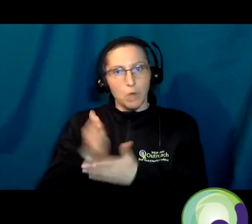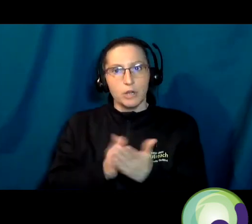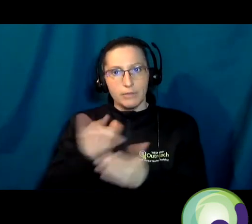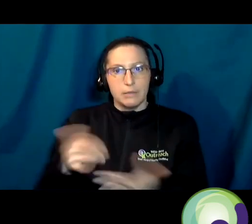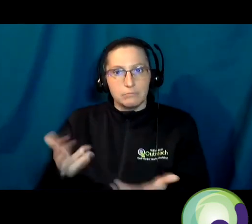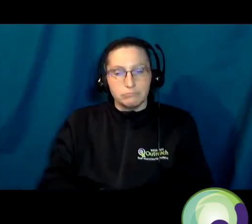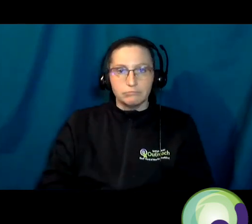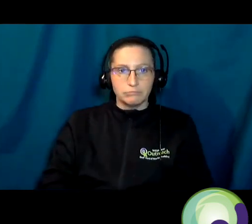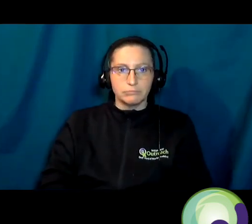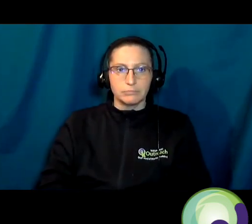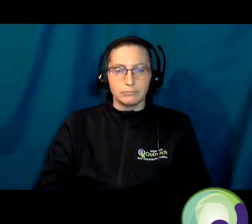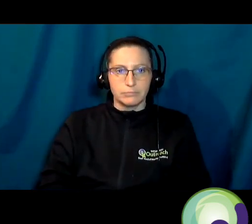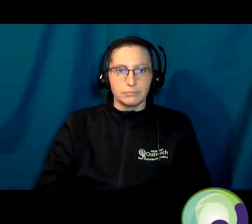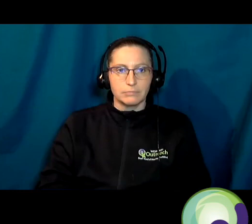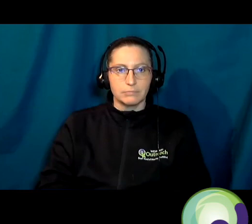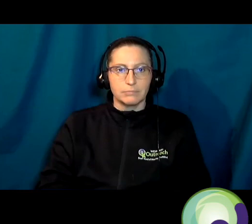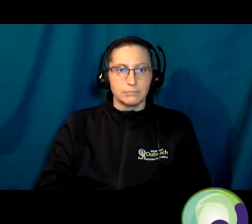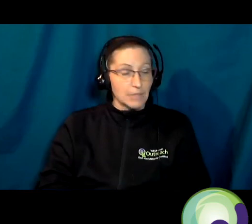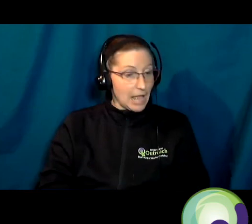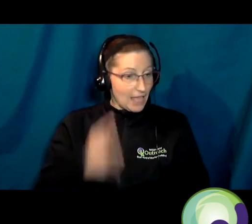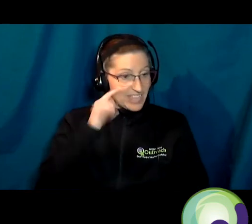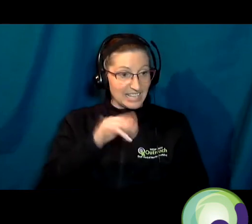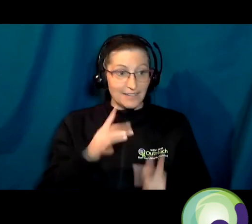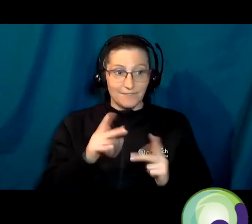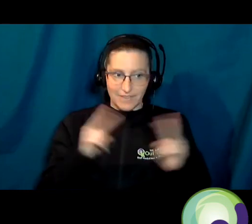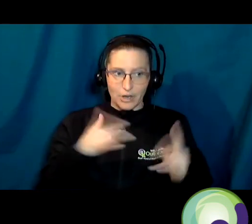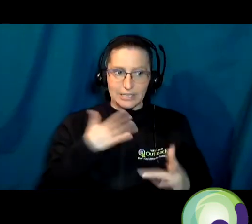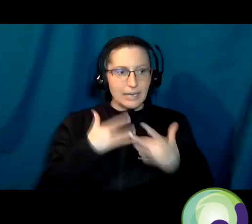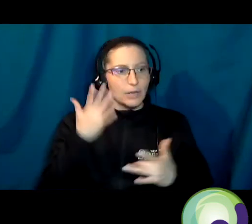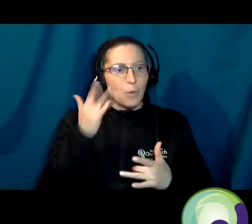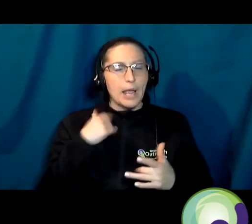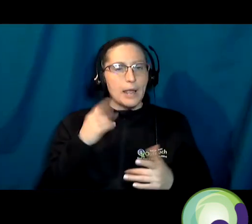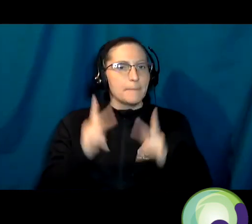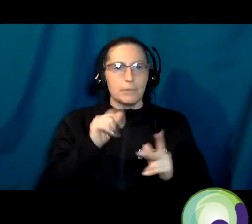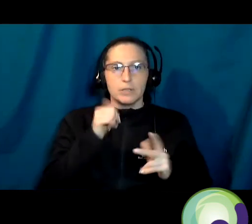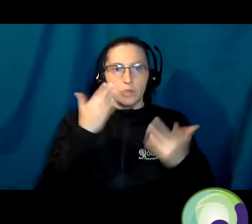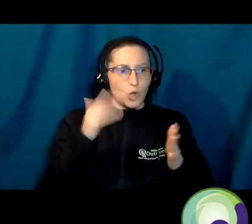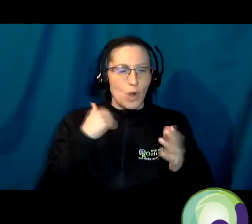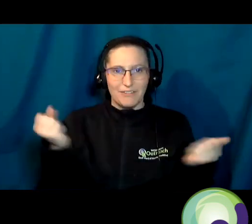Heidi: I think that's very exciting because people don't often know everything that goes into it, all they see is the finished